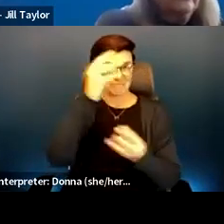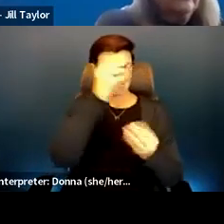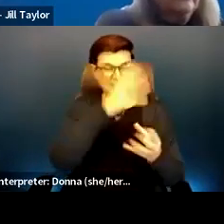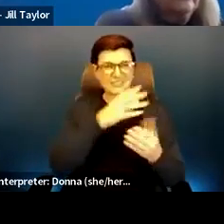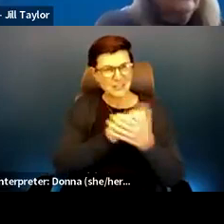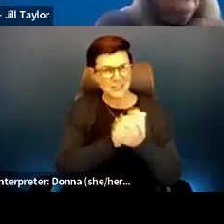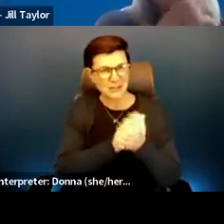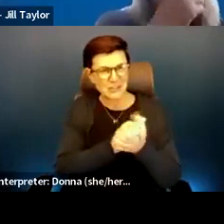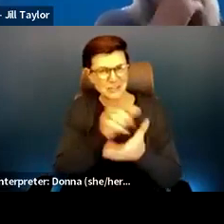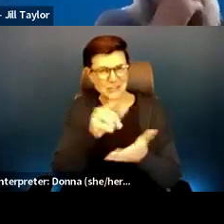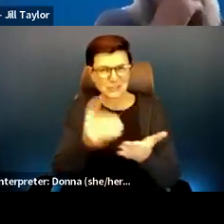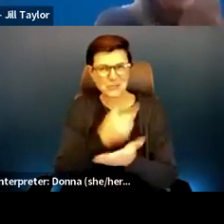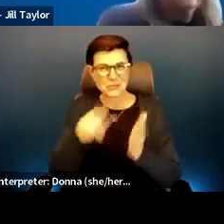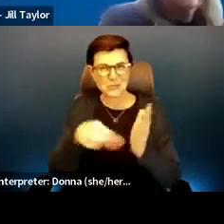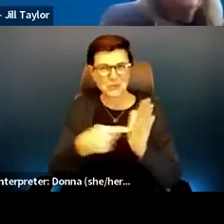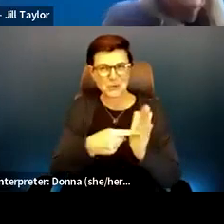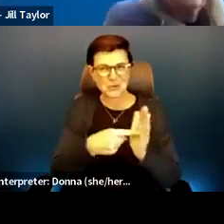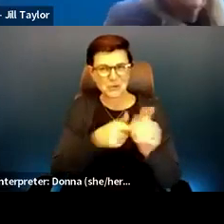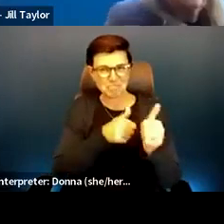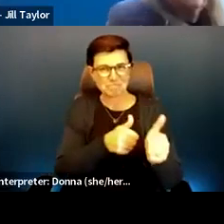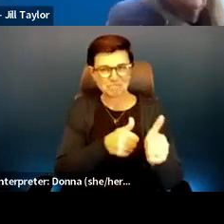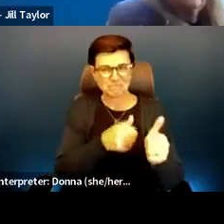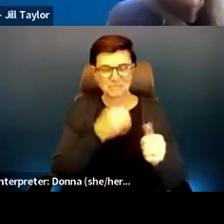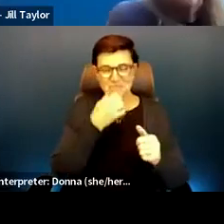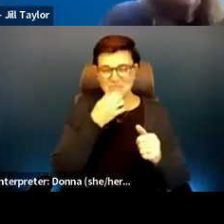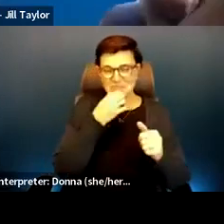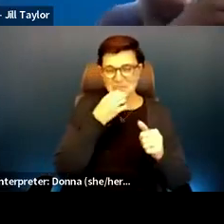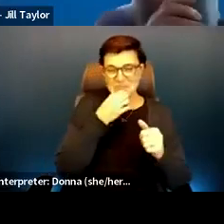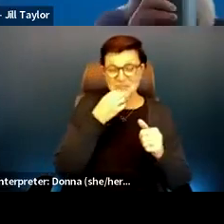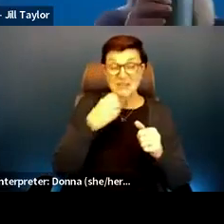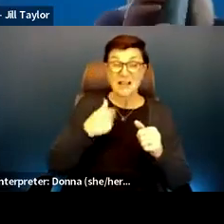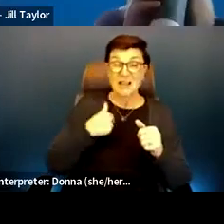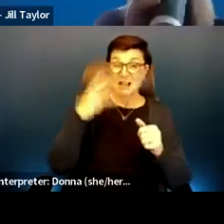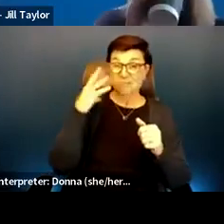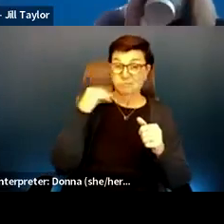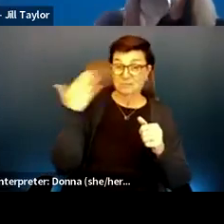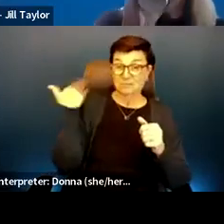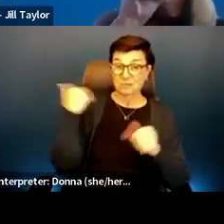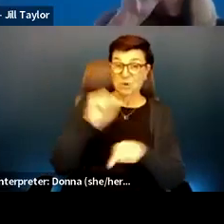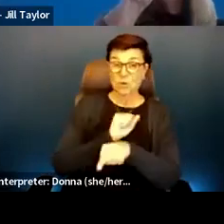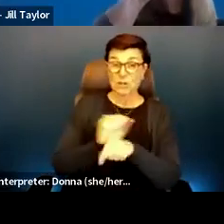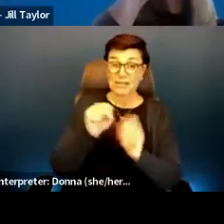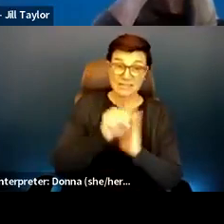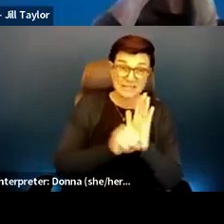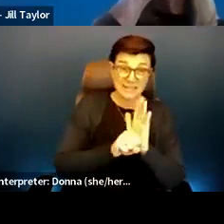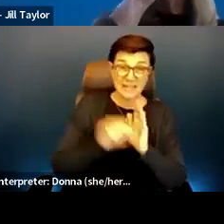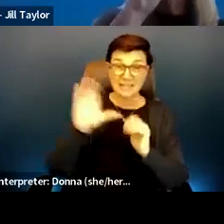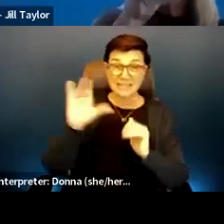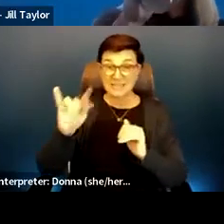Having been at the state and the city, I really appreciated the partnerships and support